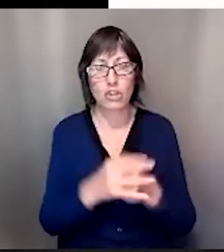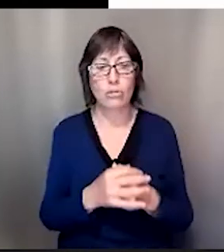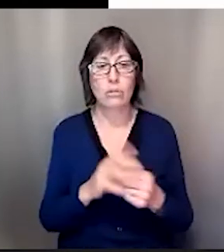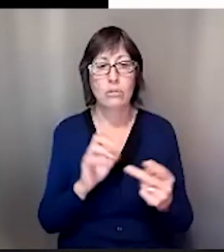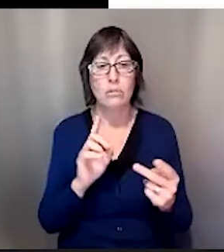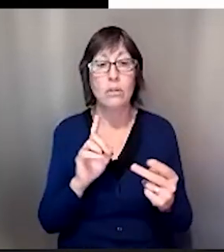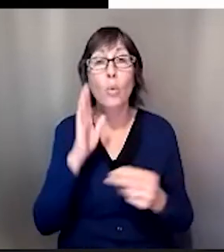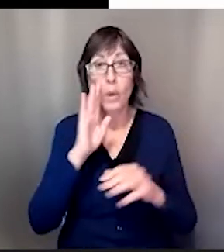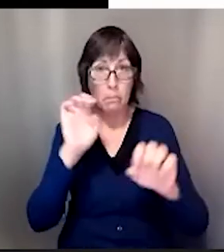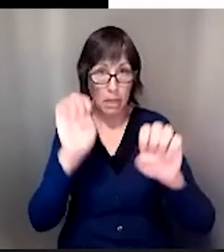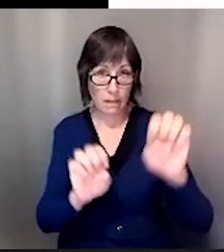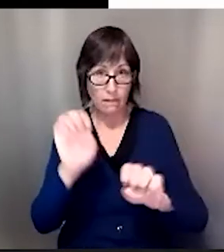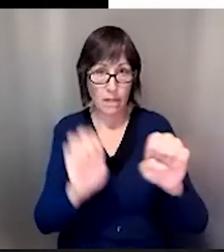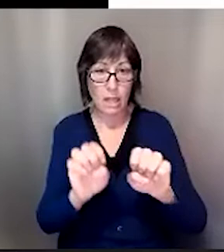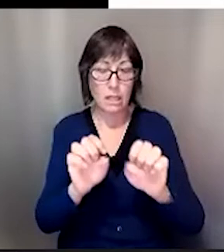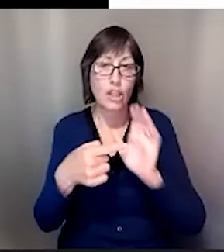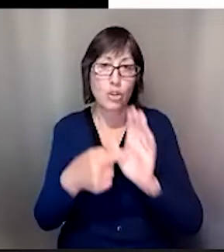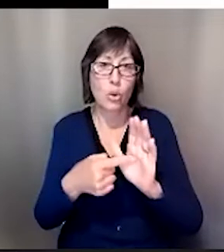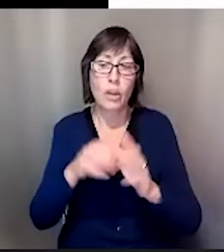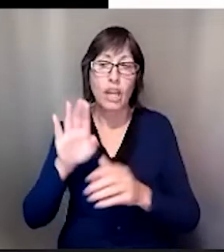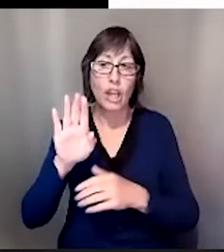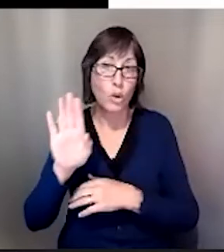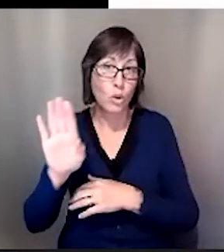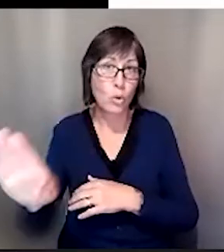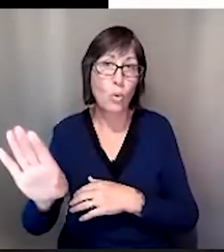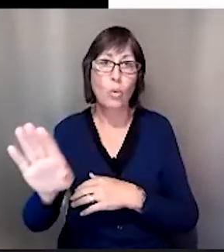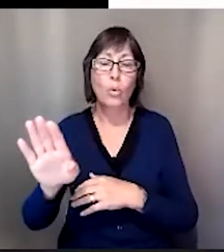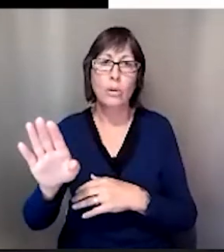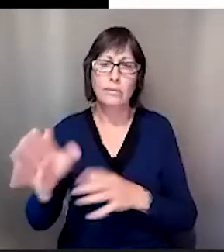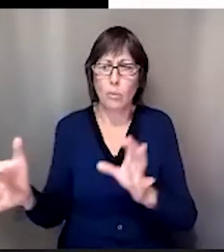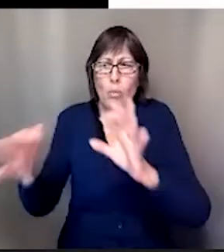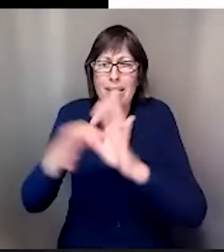evaluated based on your demonstration of relevant experience in public art, visual art, and